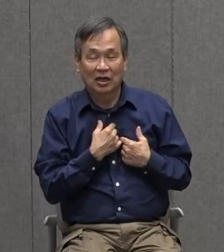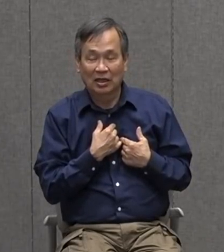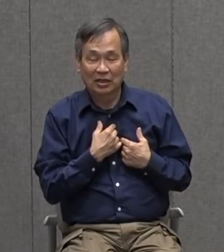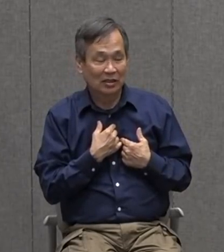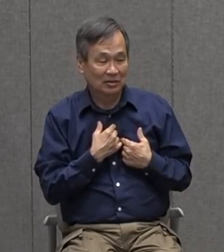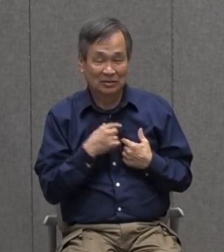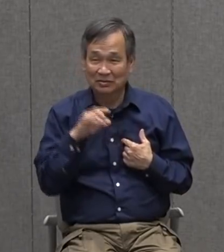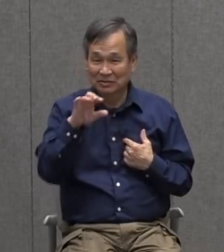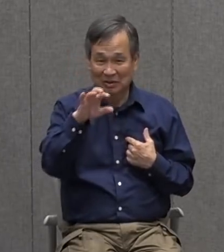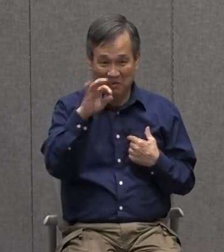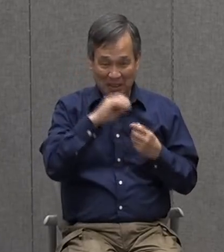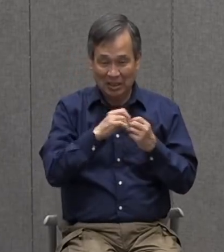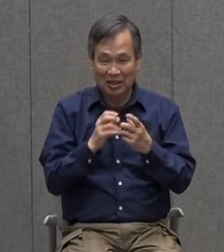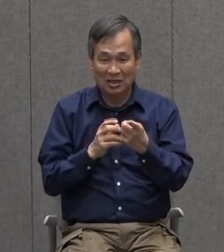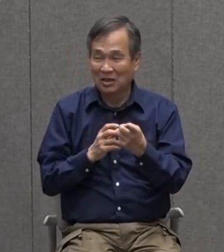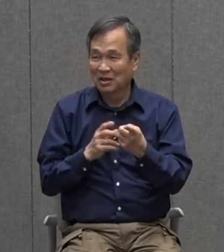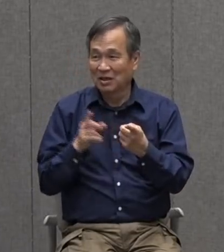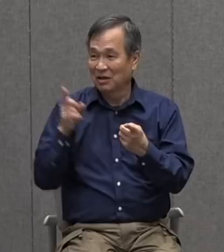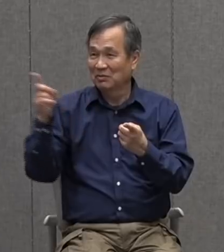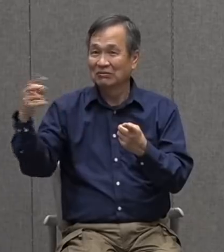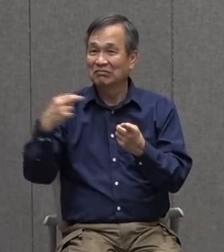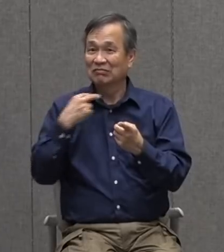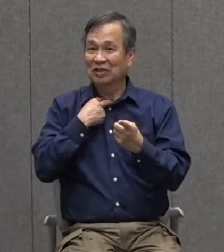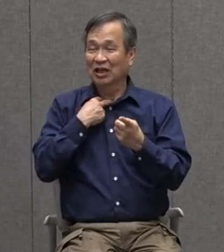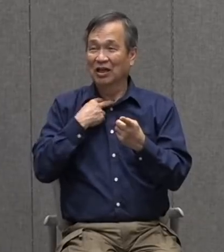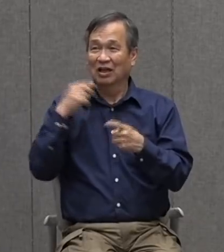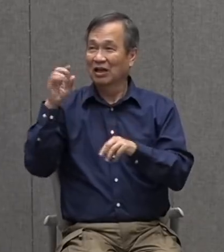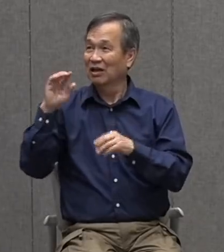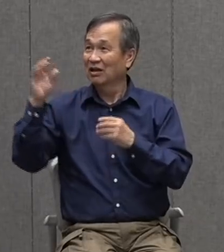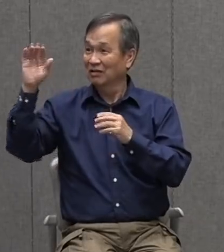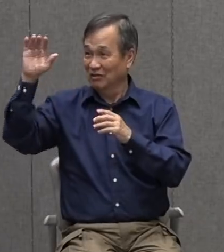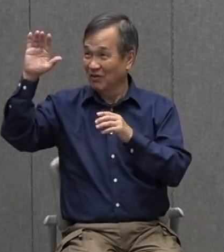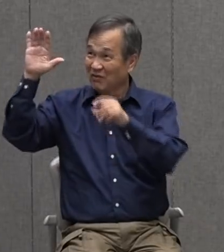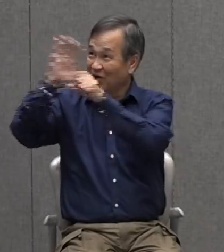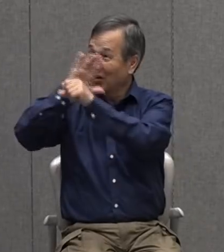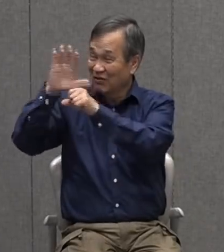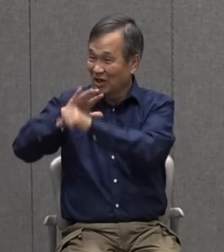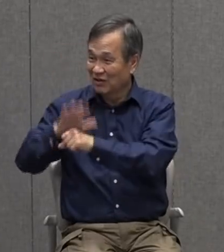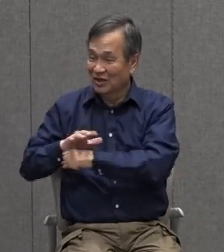that Mrs. Sears can circle, then I lose my turn, I get no points.